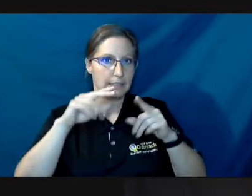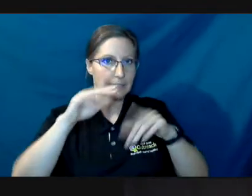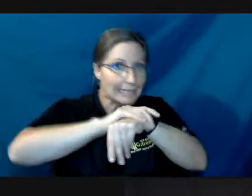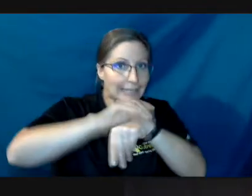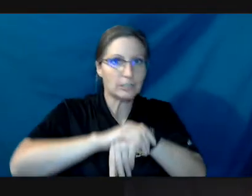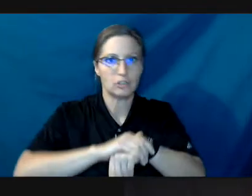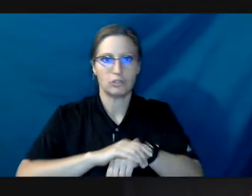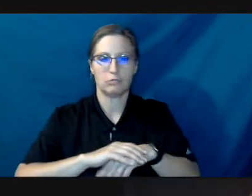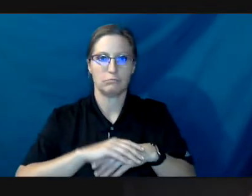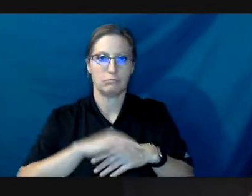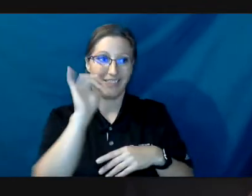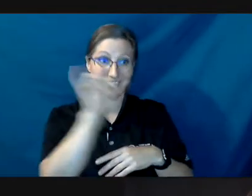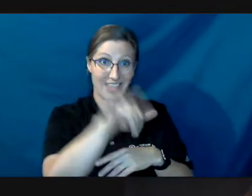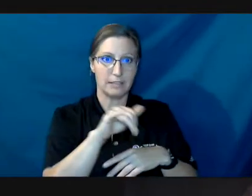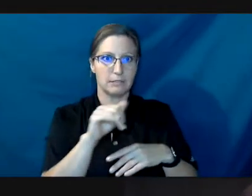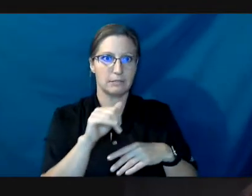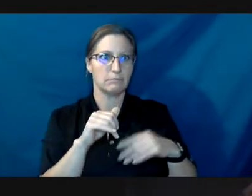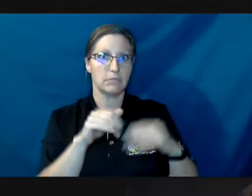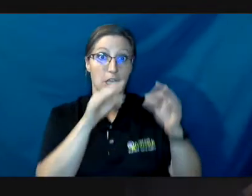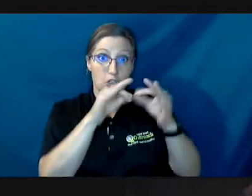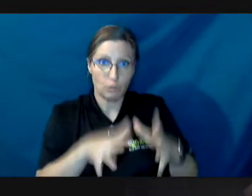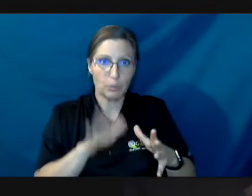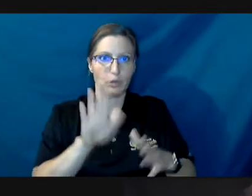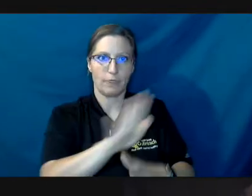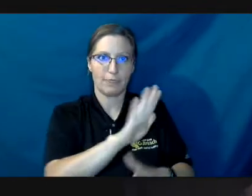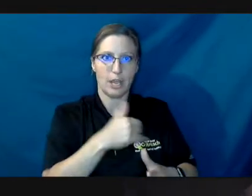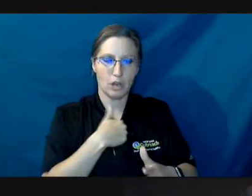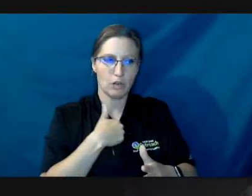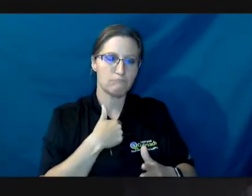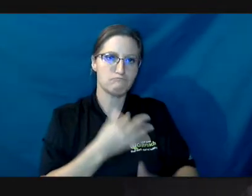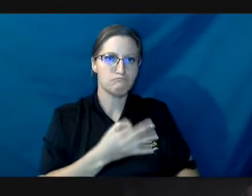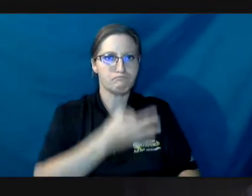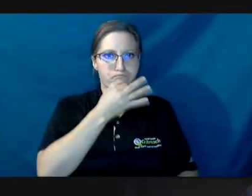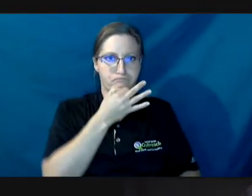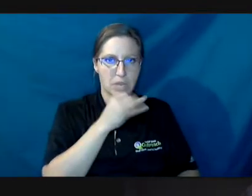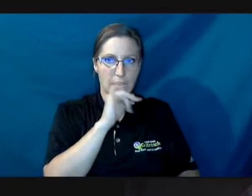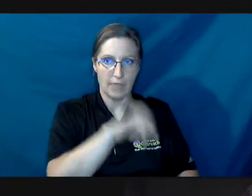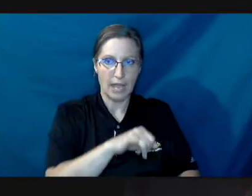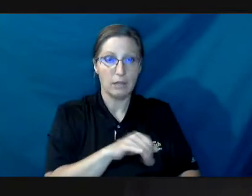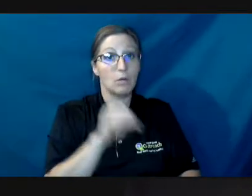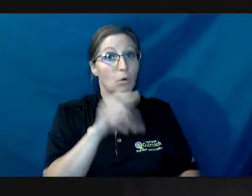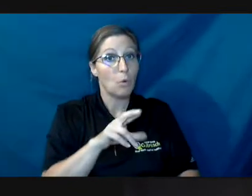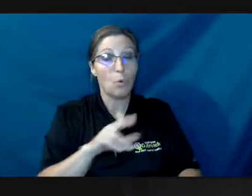that's really the wheelhouse of an educational interpreter. And many times they work under the direction